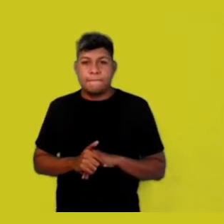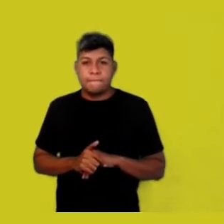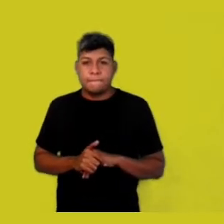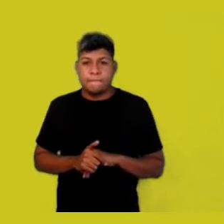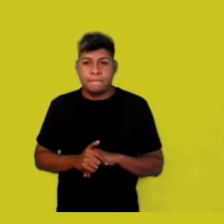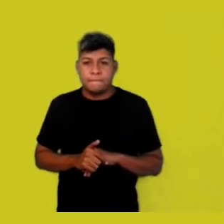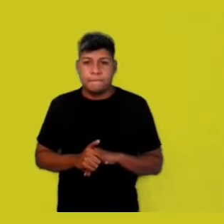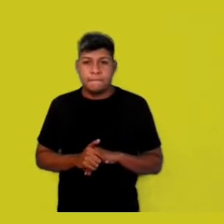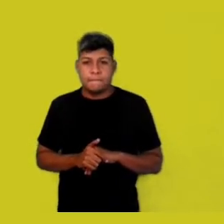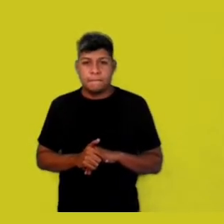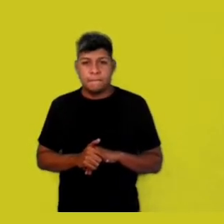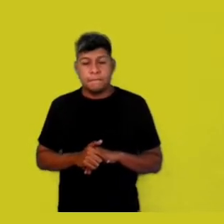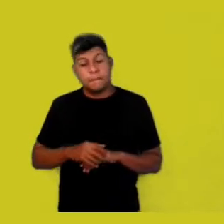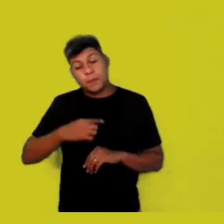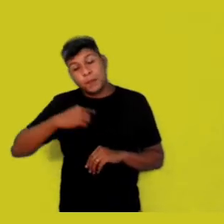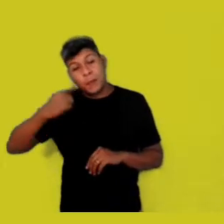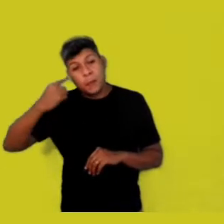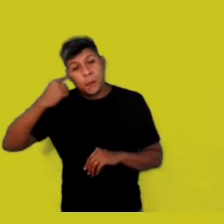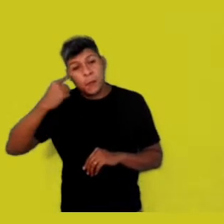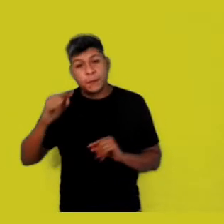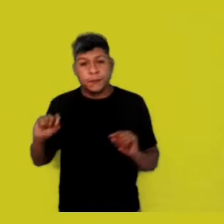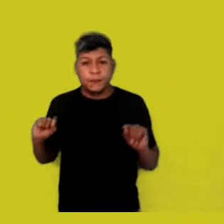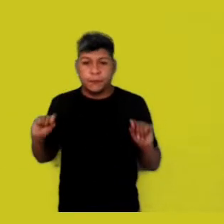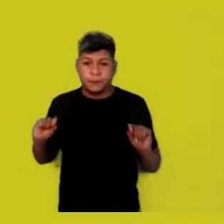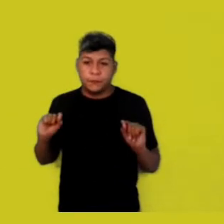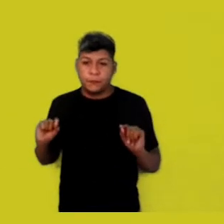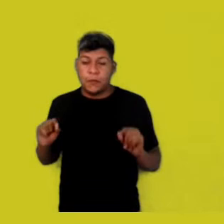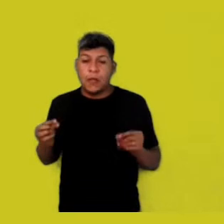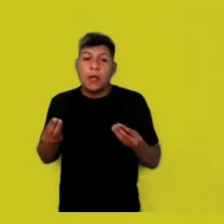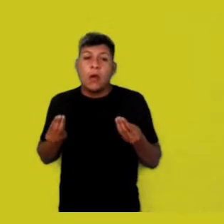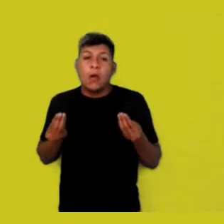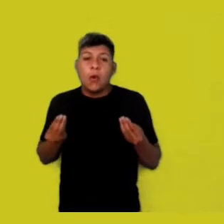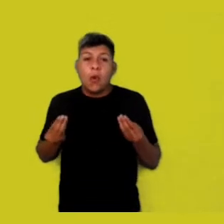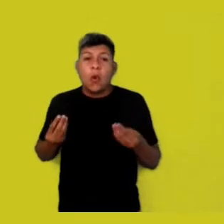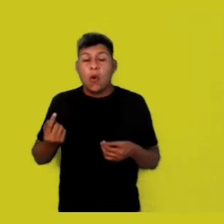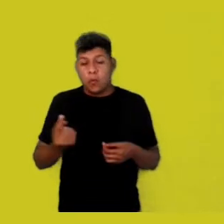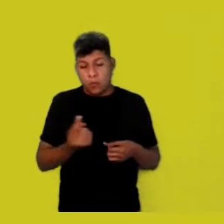I think about that: how are we gonna...?